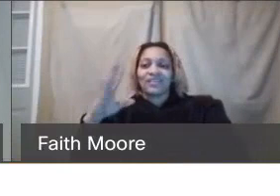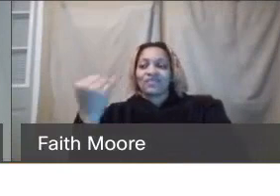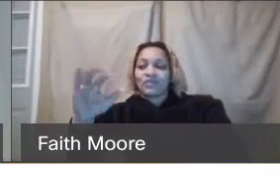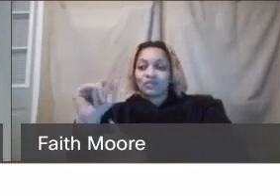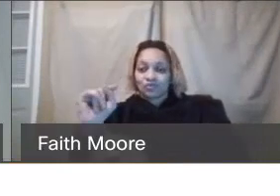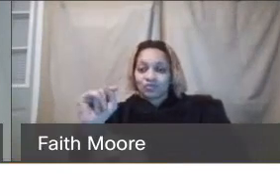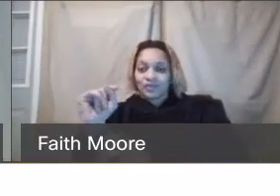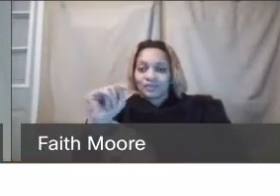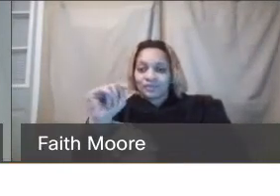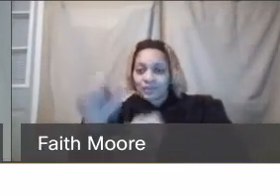Bridge facility,